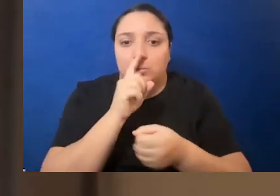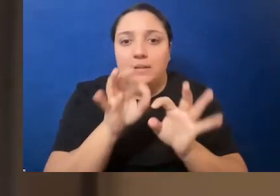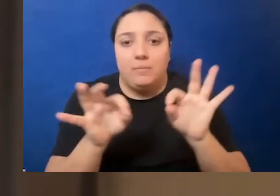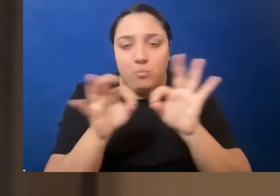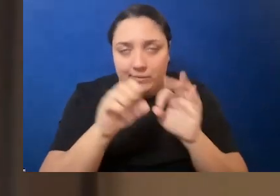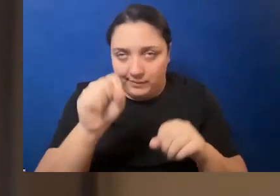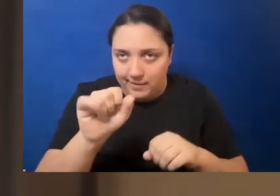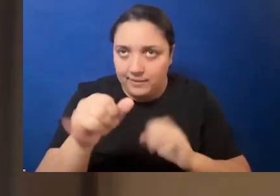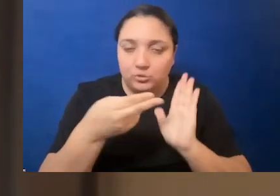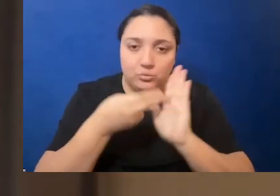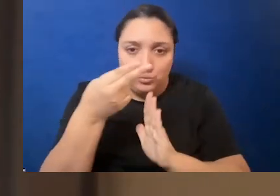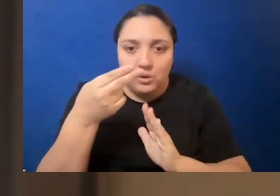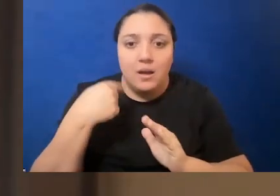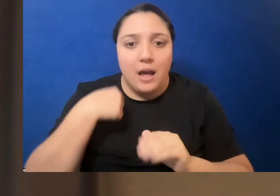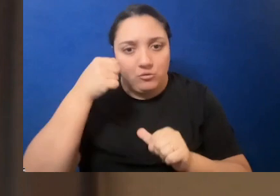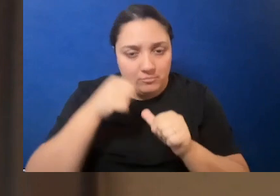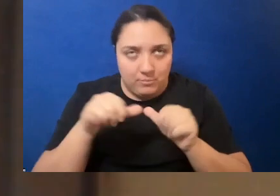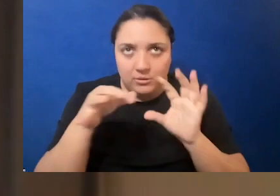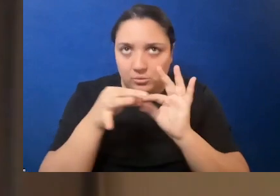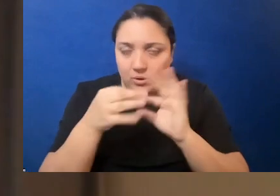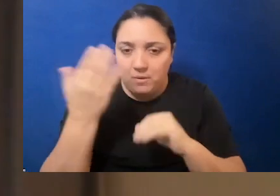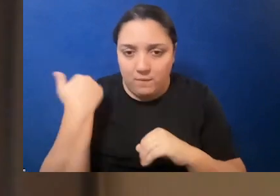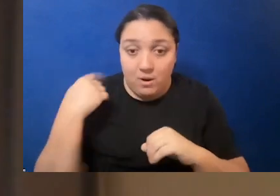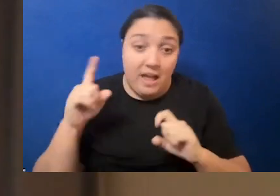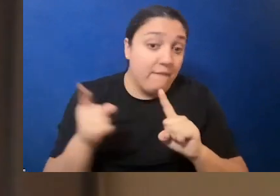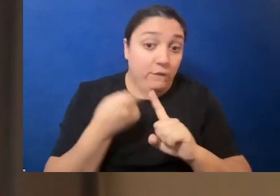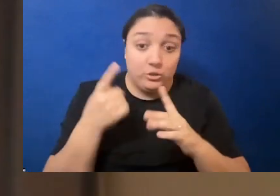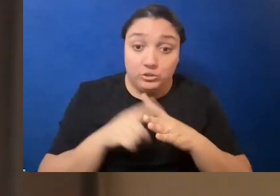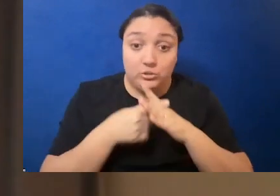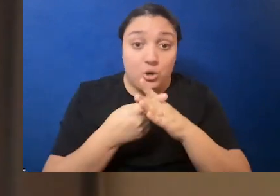THAT'S ABSOLUTELY THE TRUTH. I HAVE TOLD THIS BEFORE, WHEN I